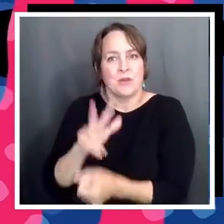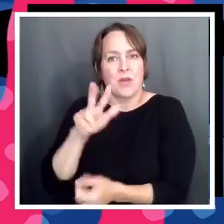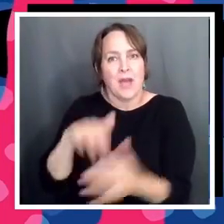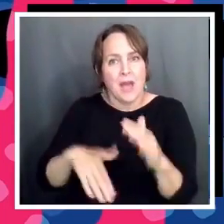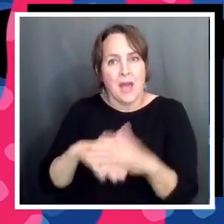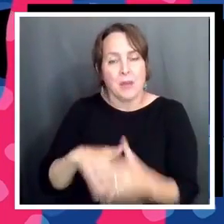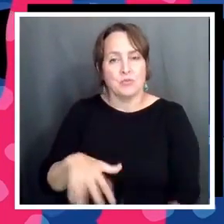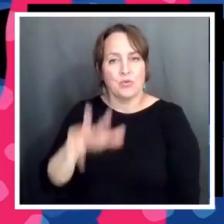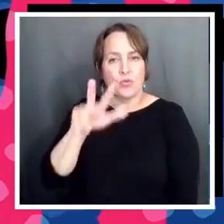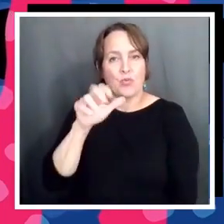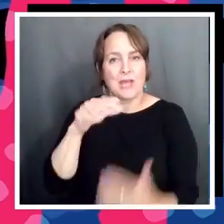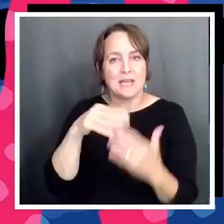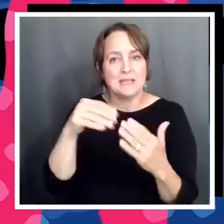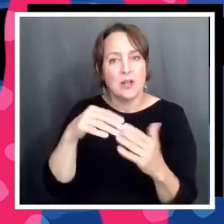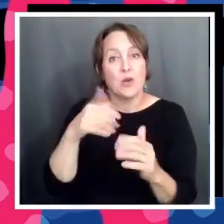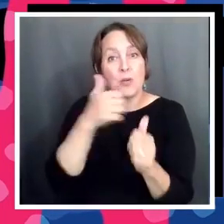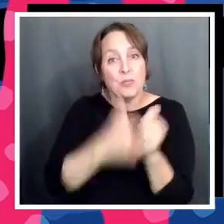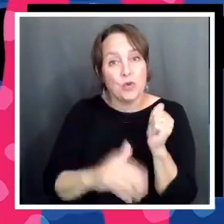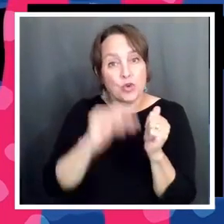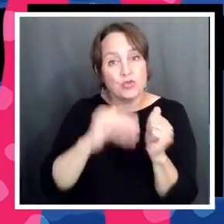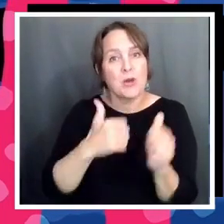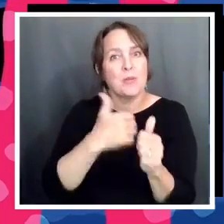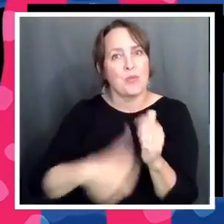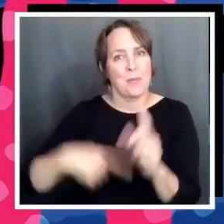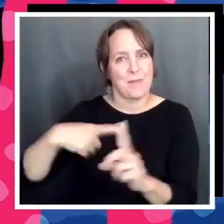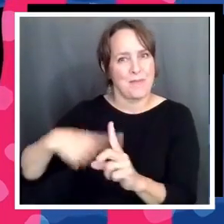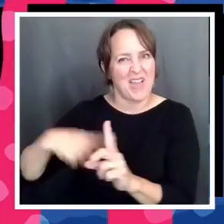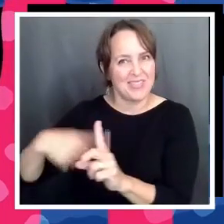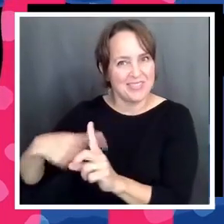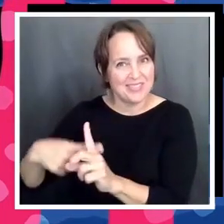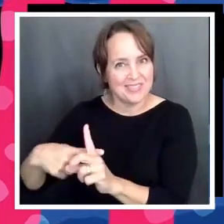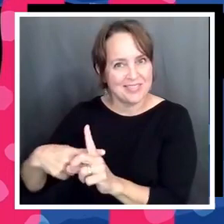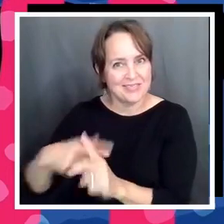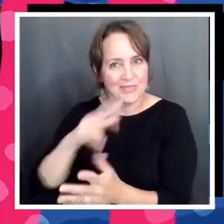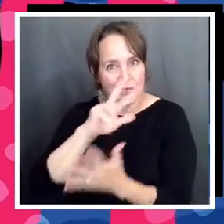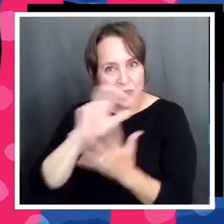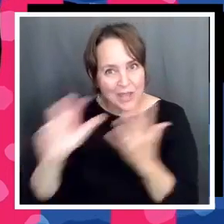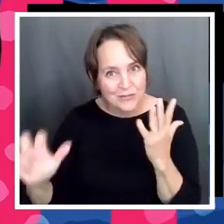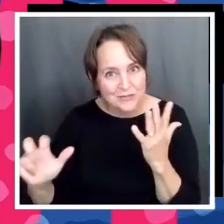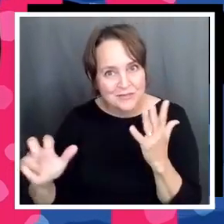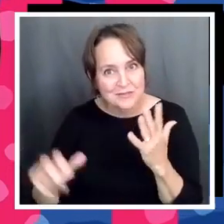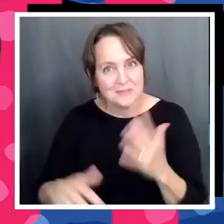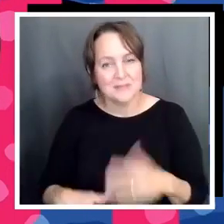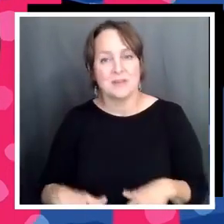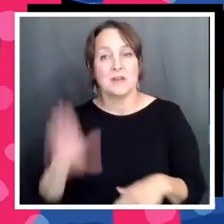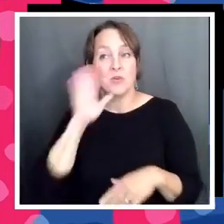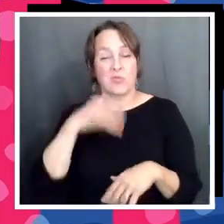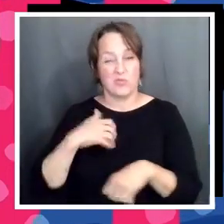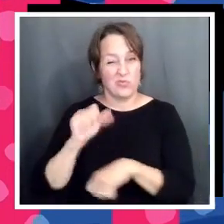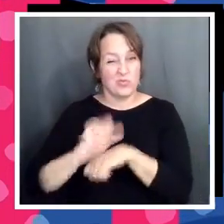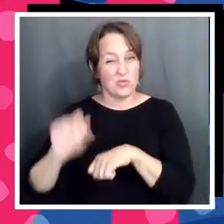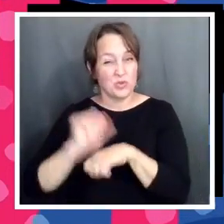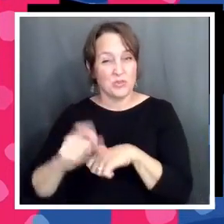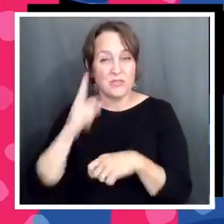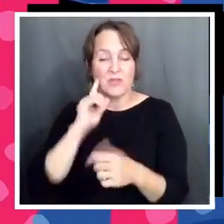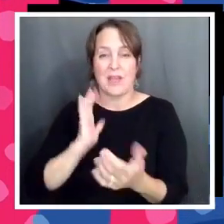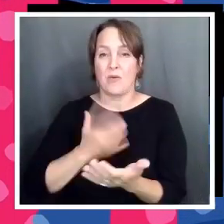FOR WORKING FAMILIES IS A GAME CHANGER. THE HARD-WORKING GEORGIANS WHO